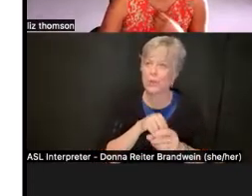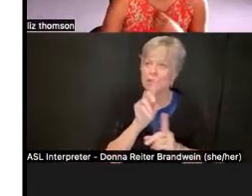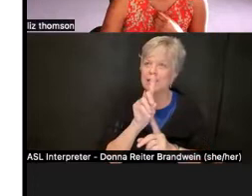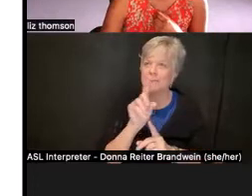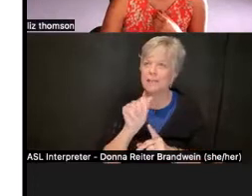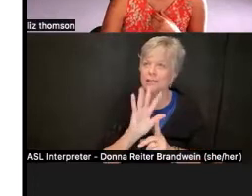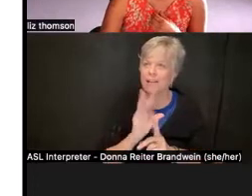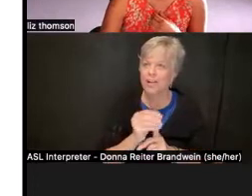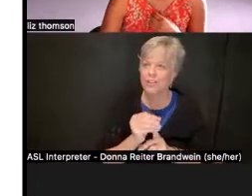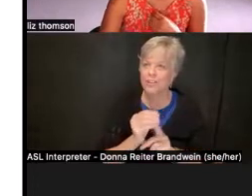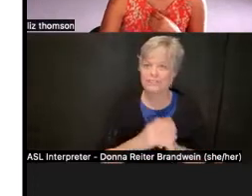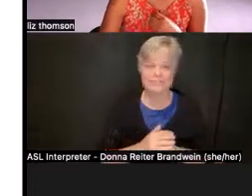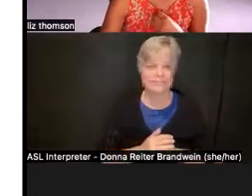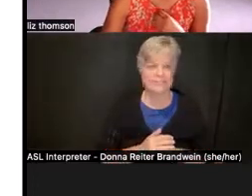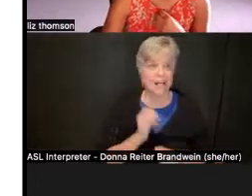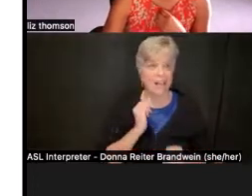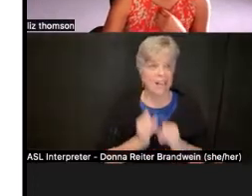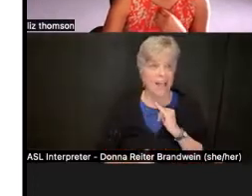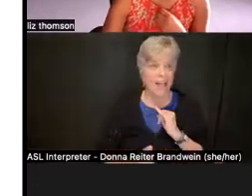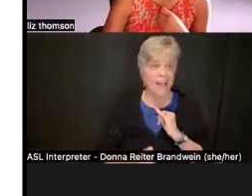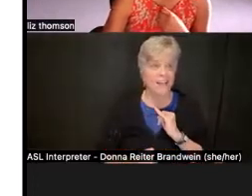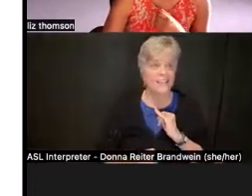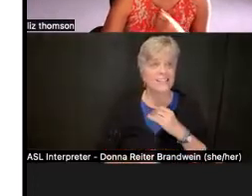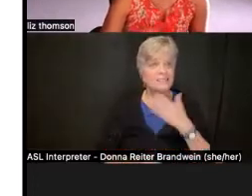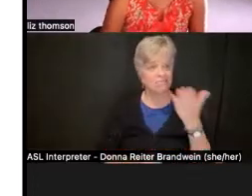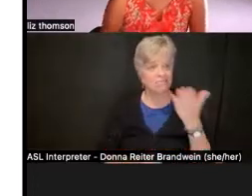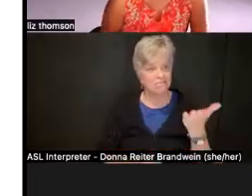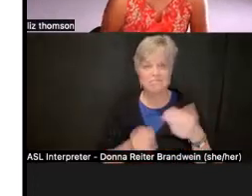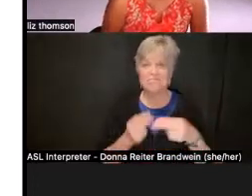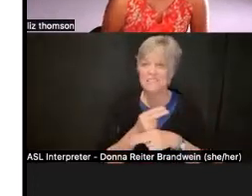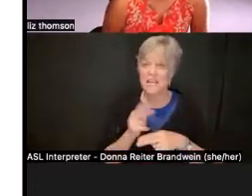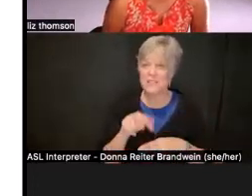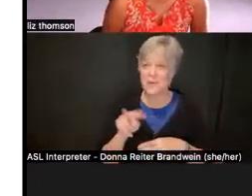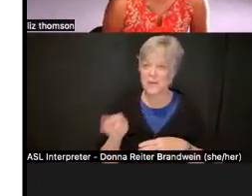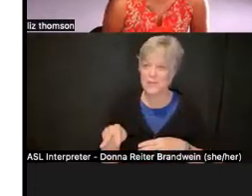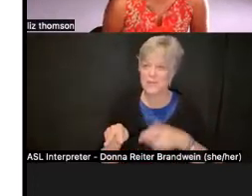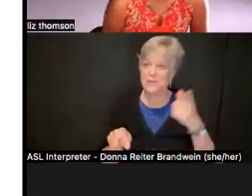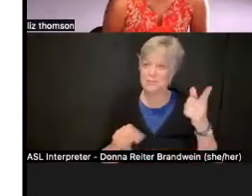And then lastly, slide 22, my contact information again,